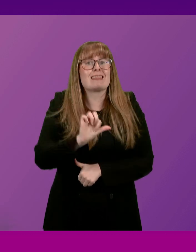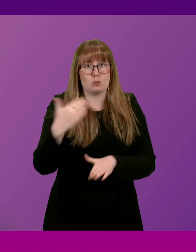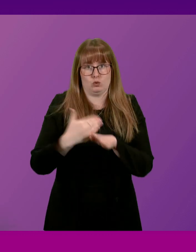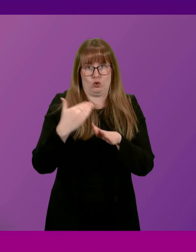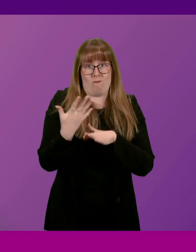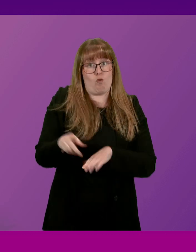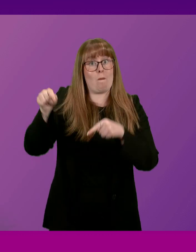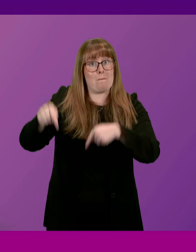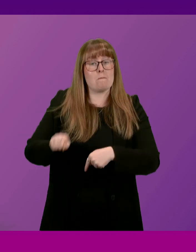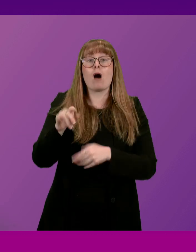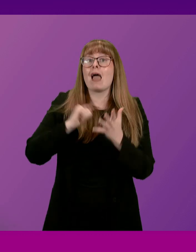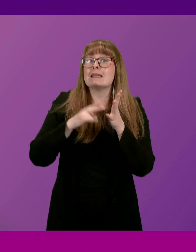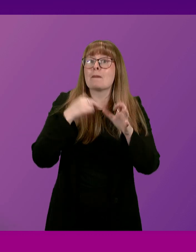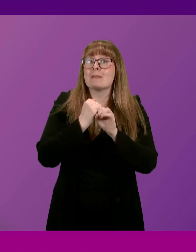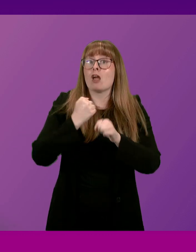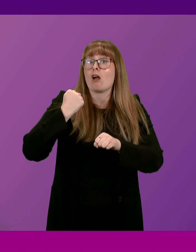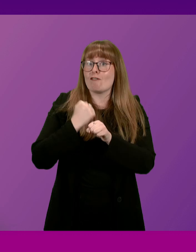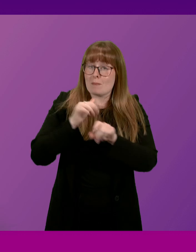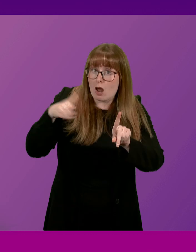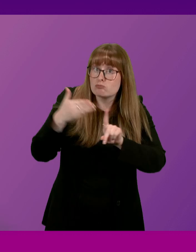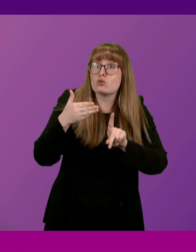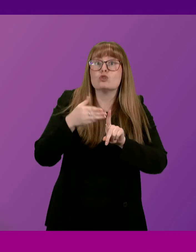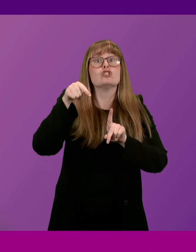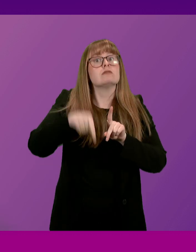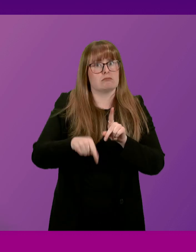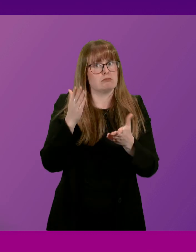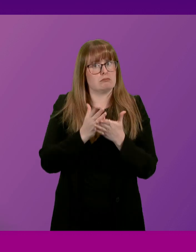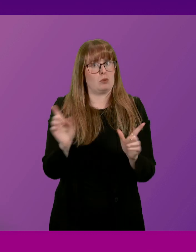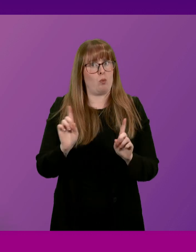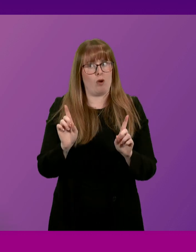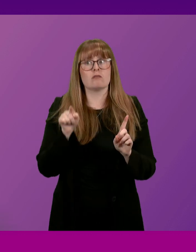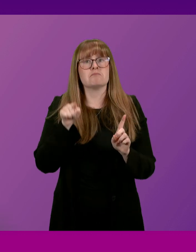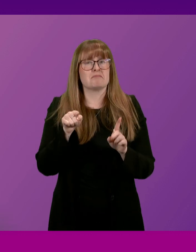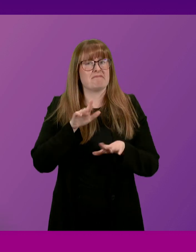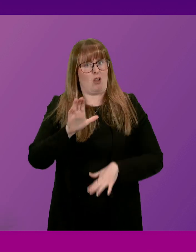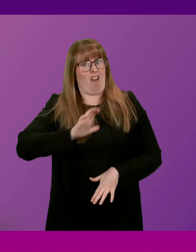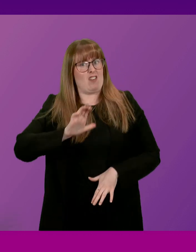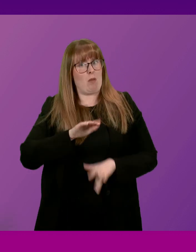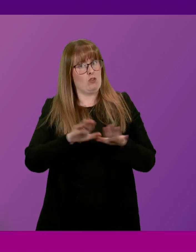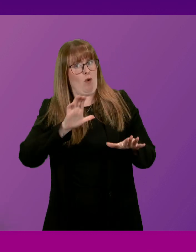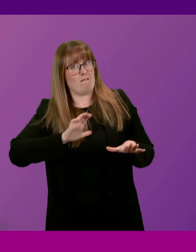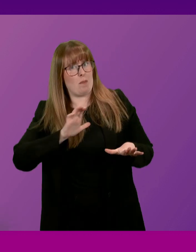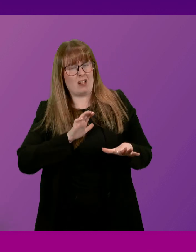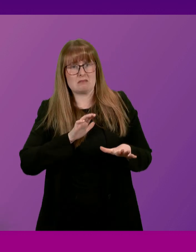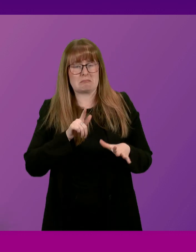but this Scottish National Party Government’s approach to Scotland’s defence sector has been at best uncomfortable and at times hostile.